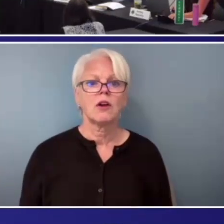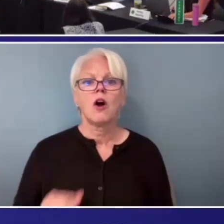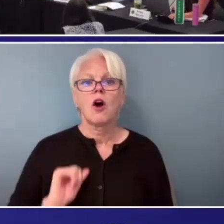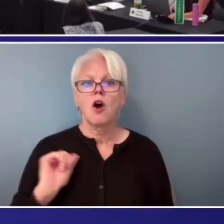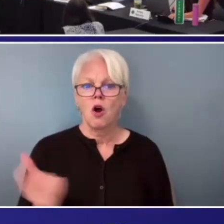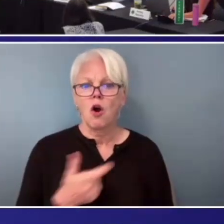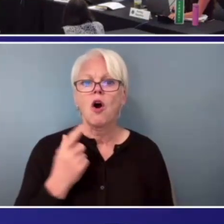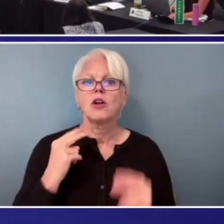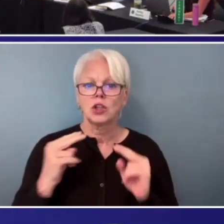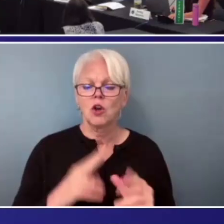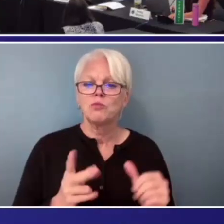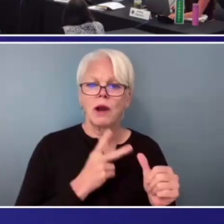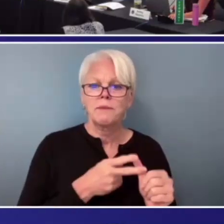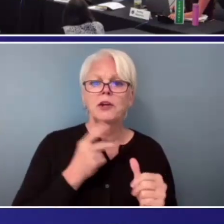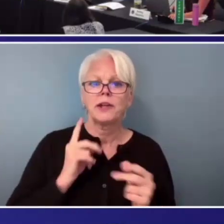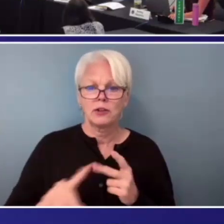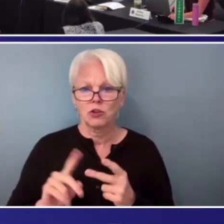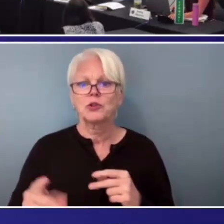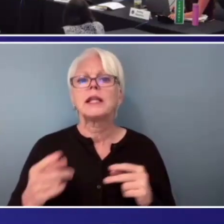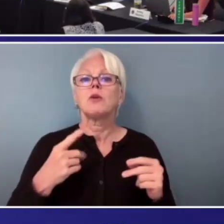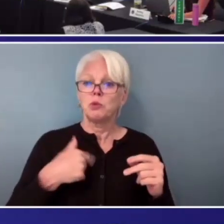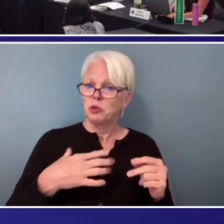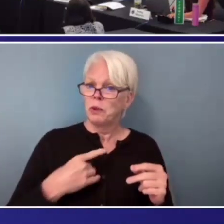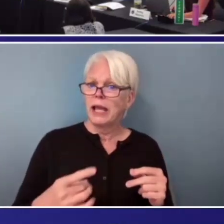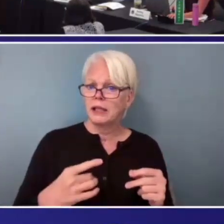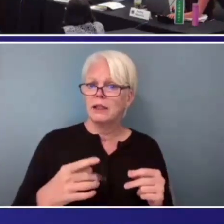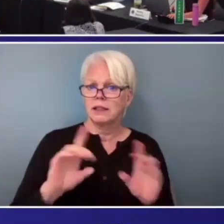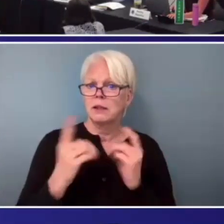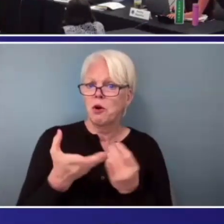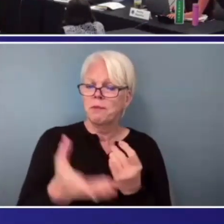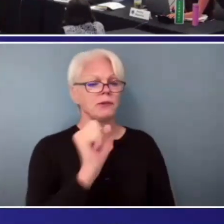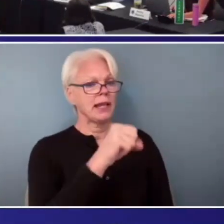Would you like the Department there? Yes, please. Okay. I'd like to make one comment before that